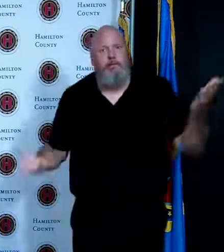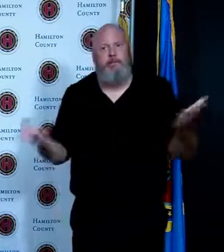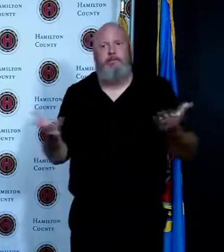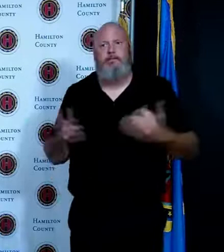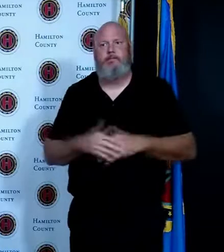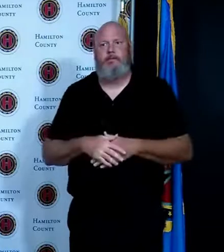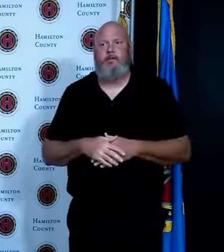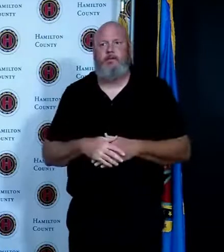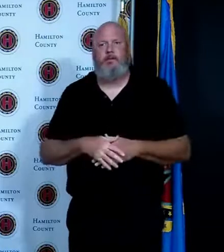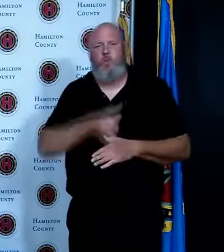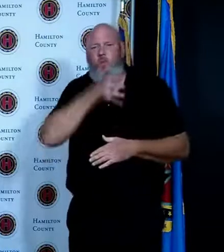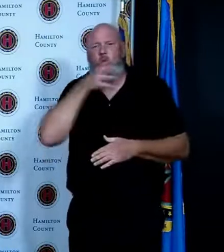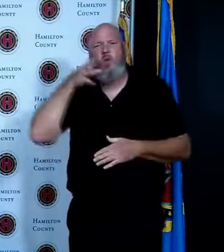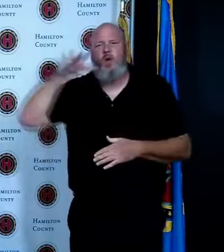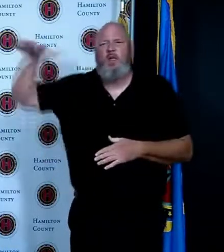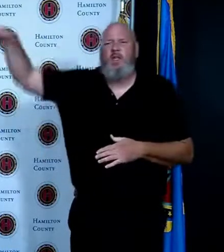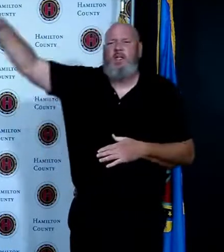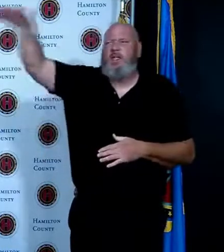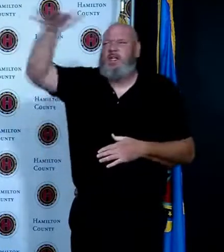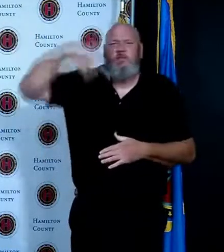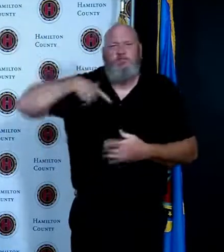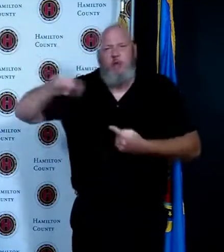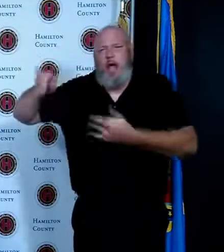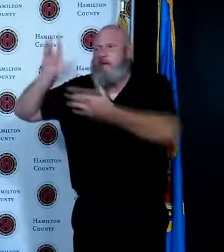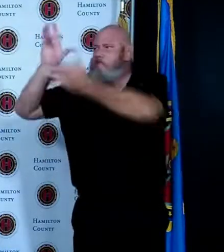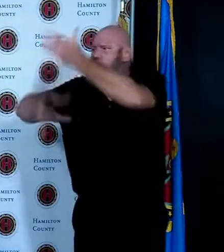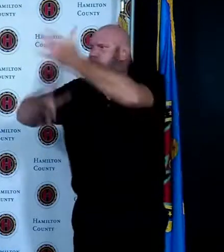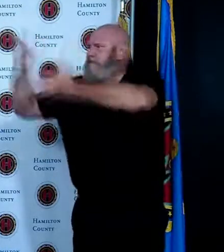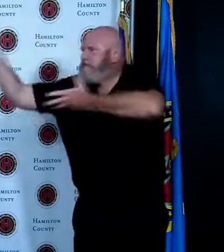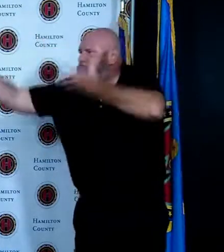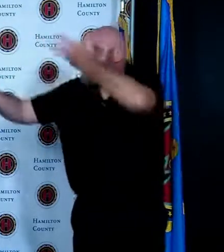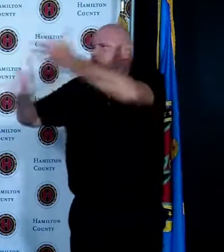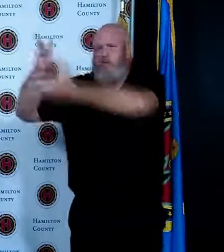especially in the hotspots to make sure that folks are aware of what they can do